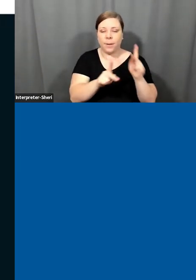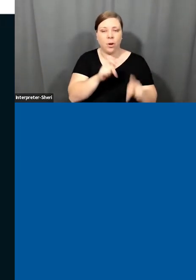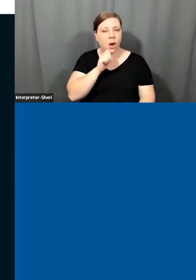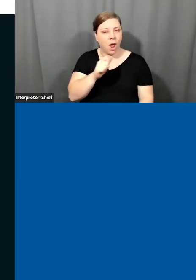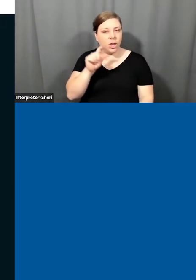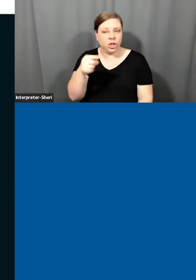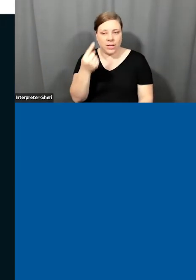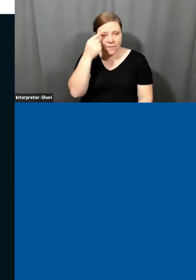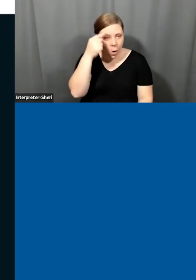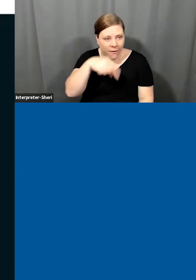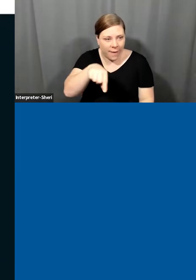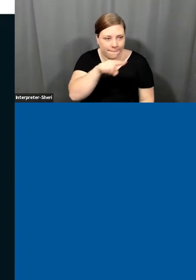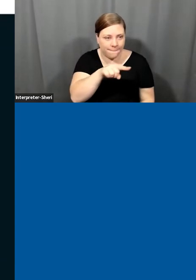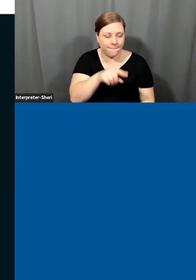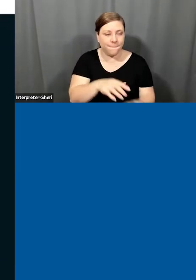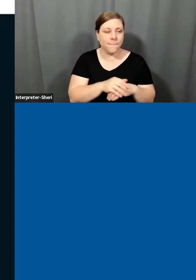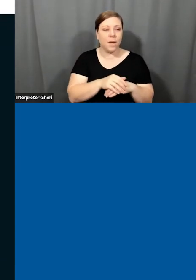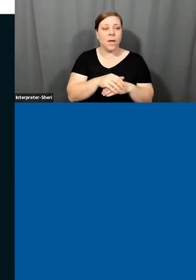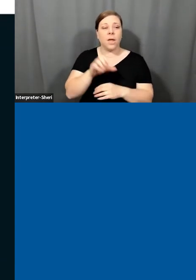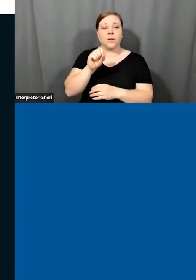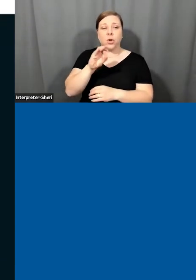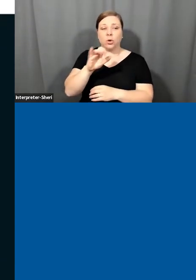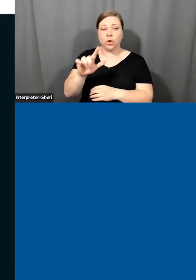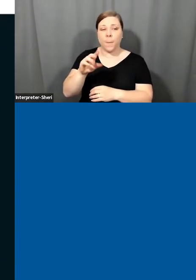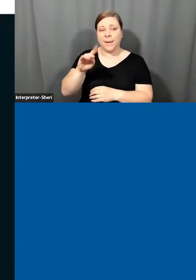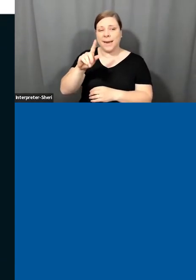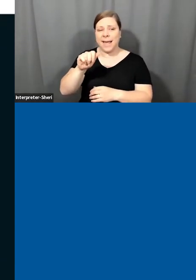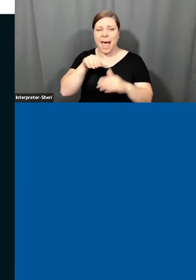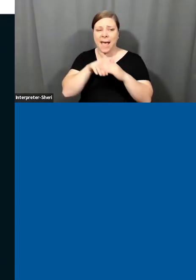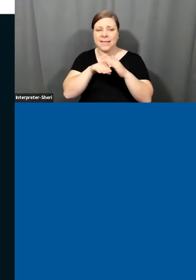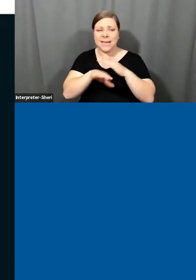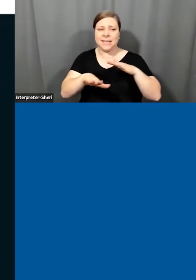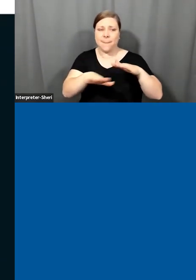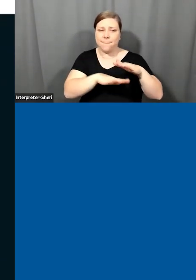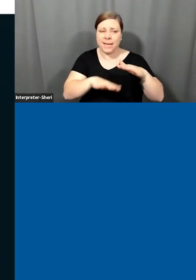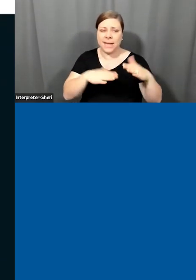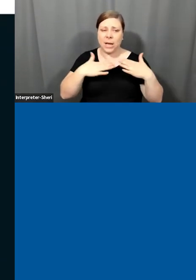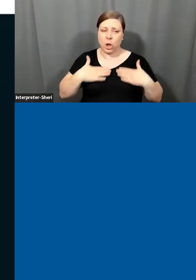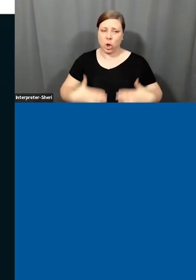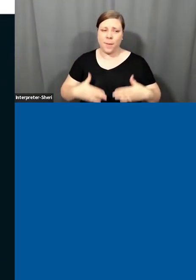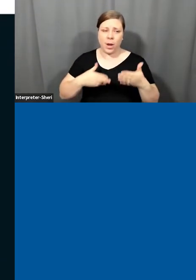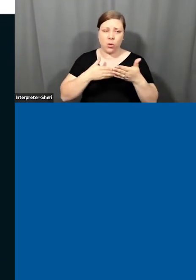At social underscore handle wheelchair user art. If you noticed, I used the actual words at